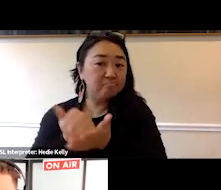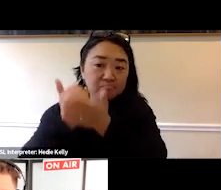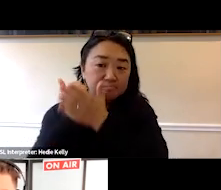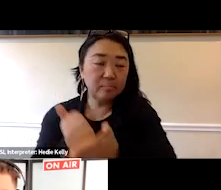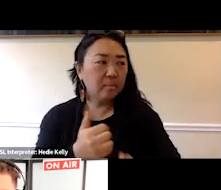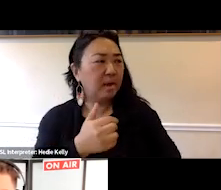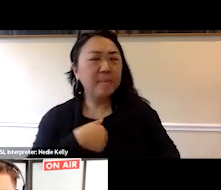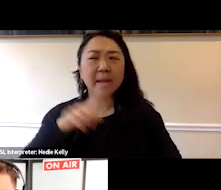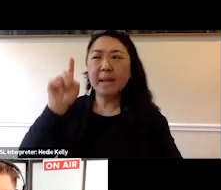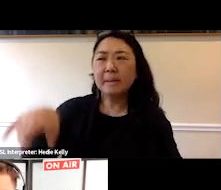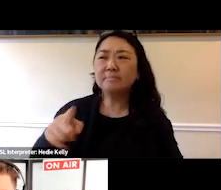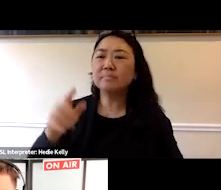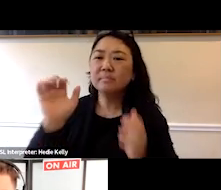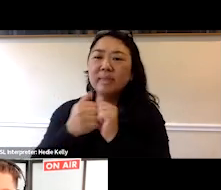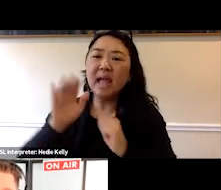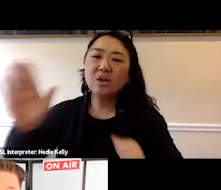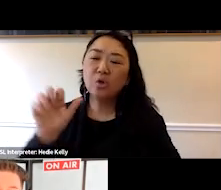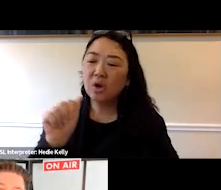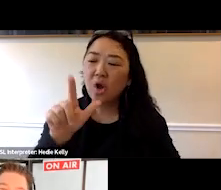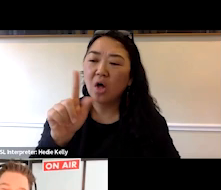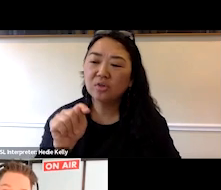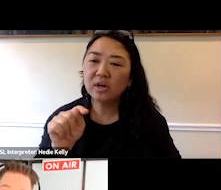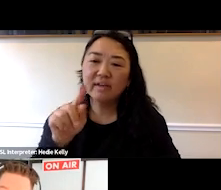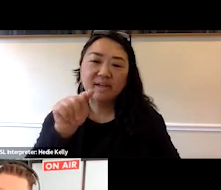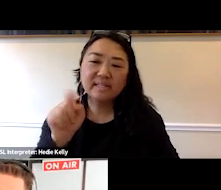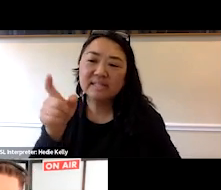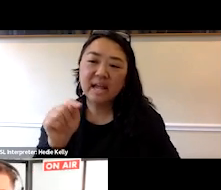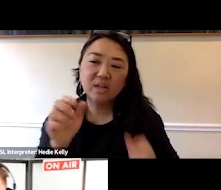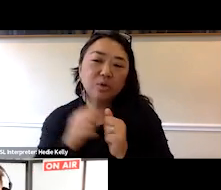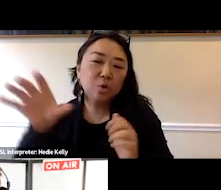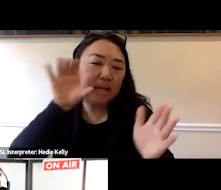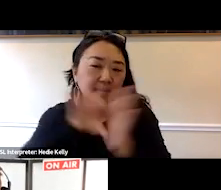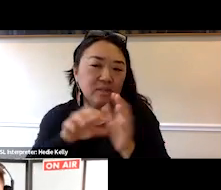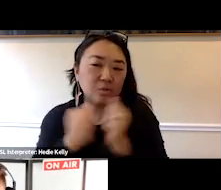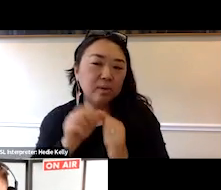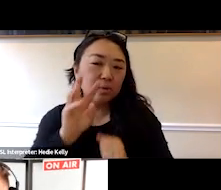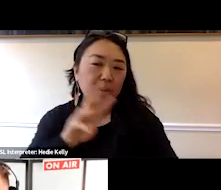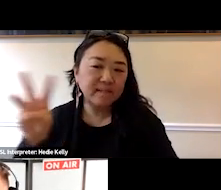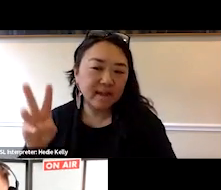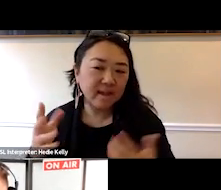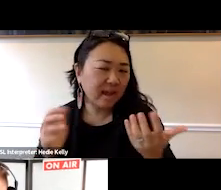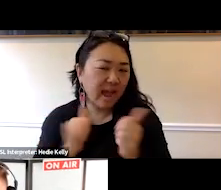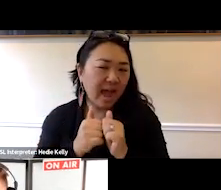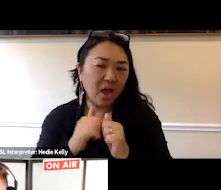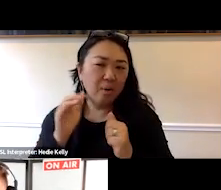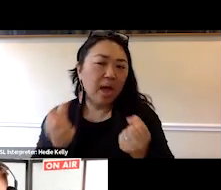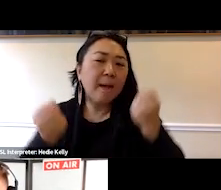how is your alternative text on your images on your website? Right? Like, how many doses then you have?